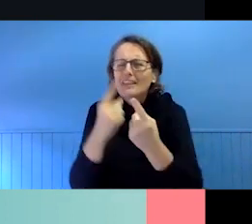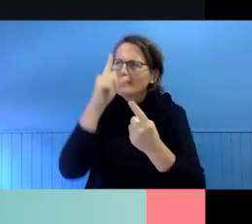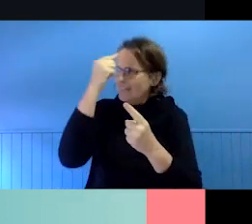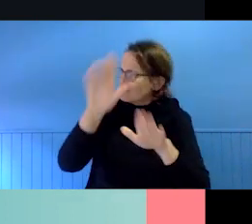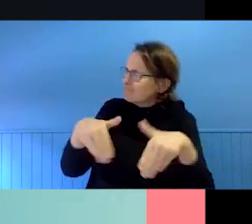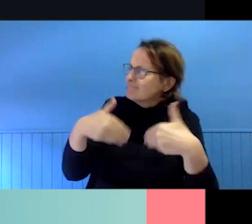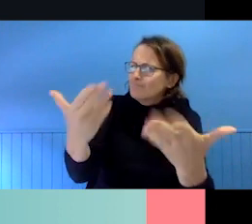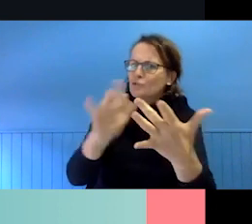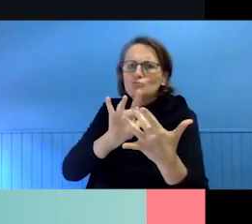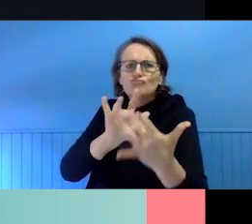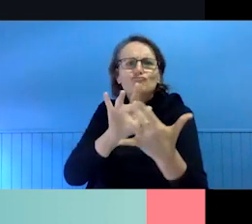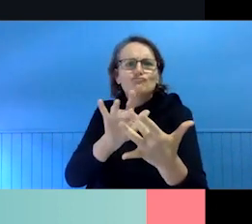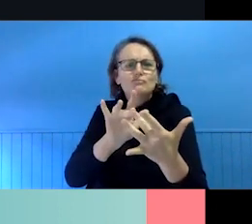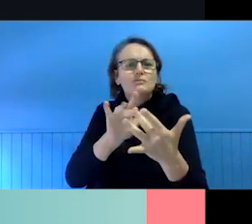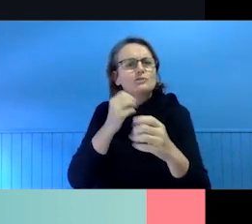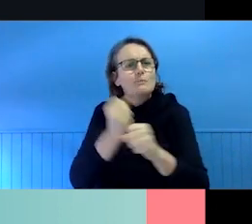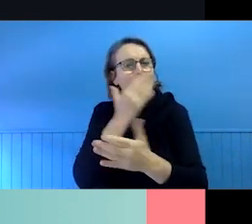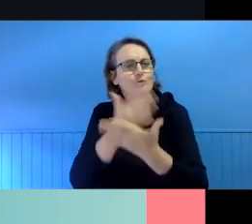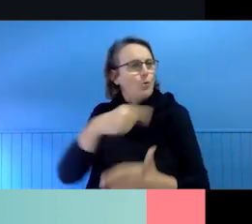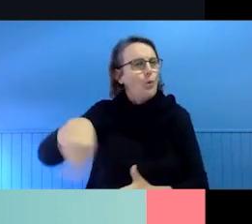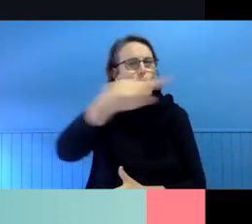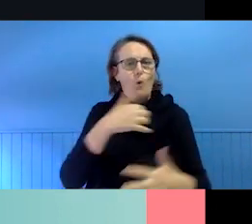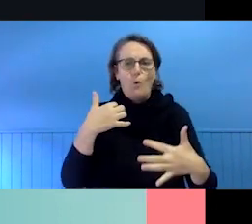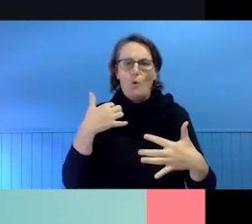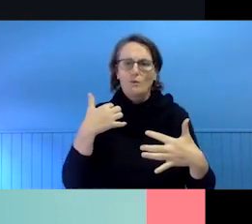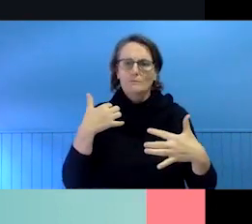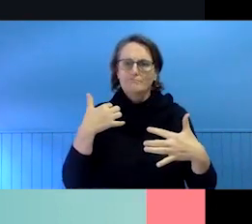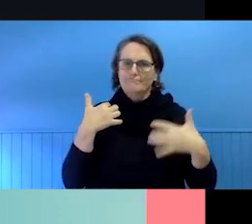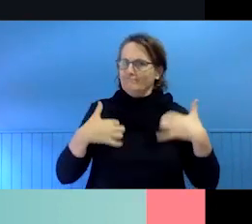Really to kind of keep those audiences close to you.